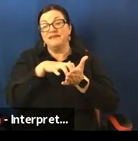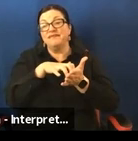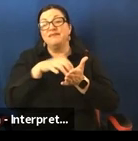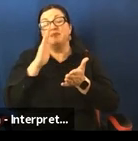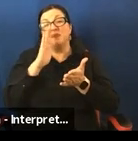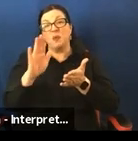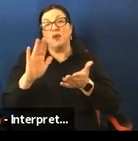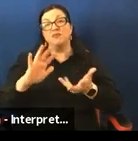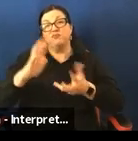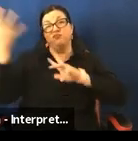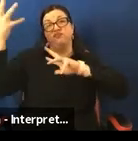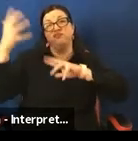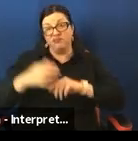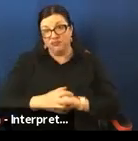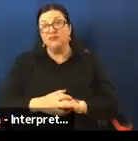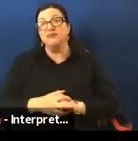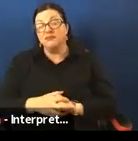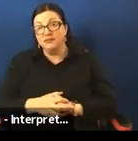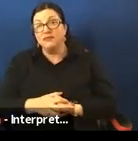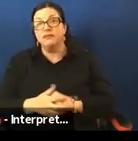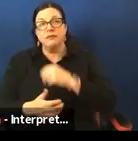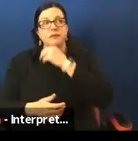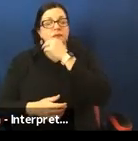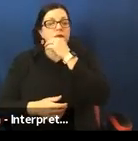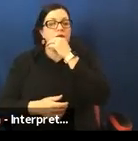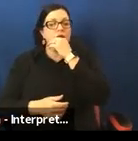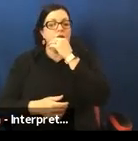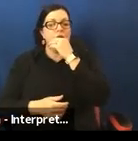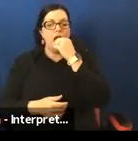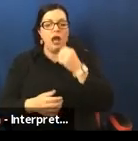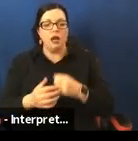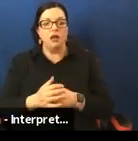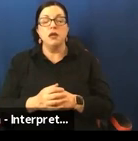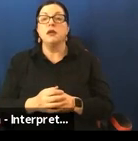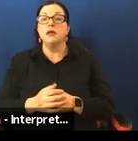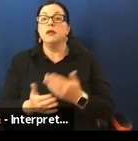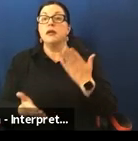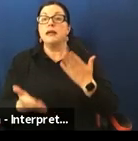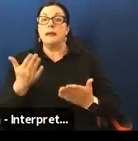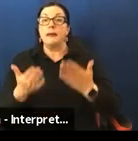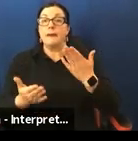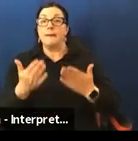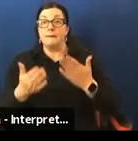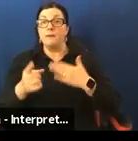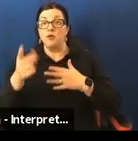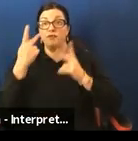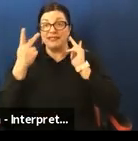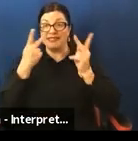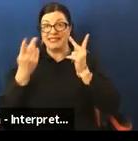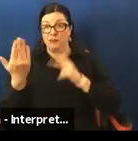Jason Williams: And hopefully you guys have all seen the commercials about read talk seeing and that first five puts out that's so brilliant because those are